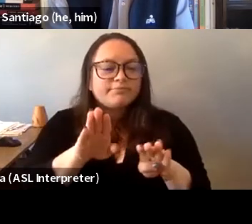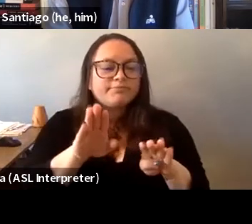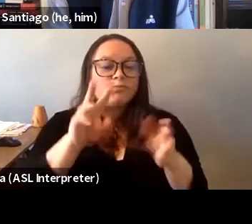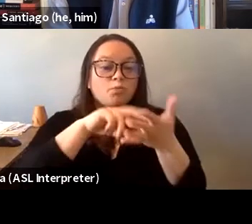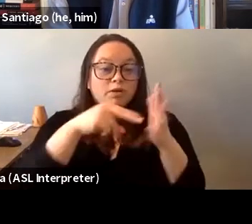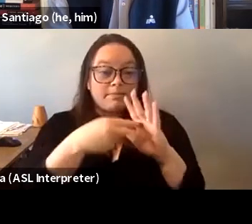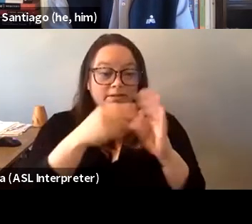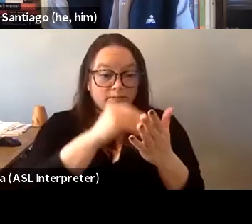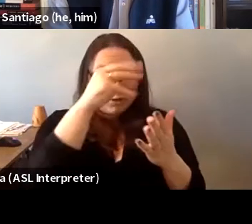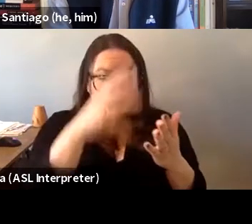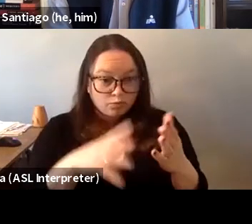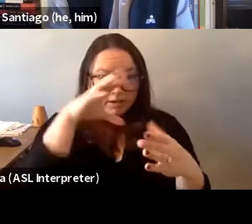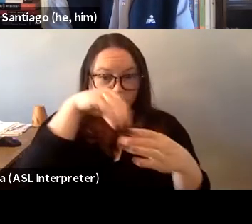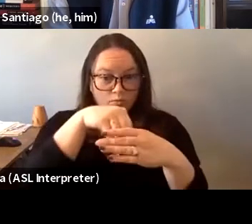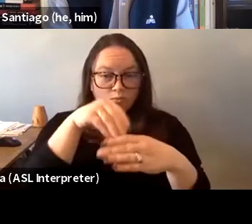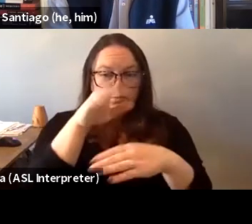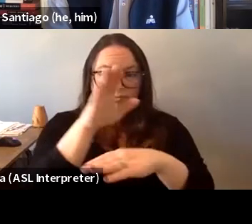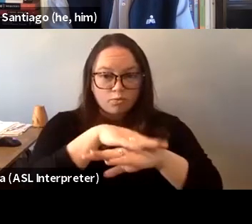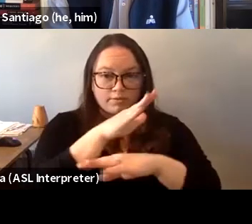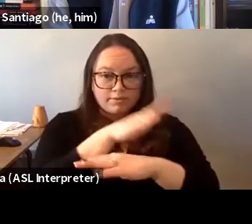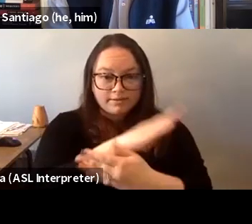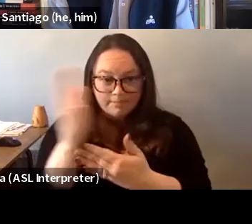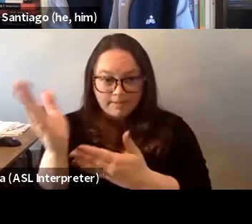works of art created by students on the spectrum attending KCC.